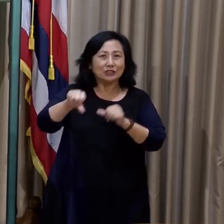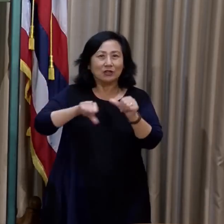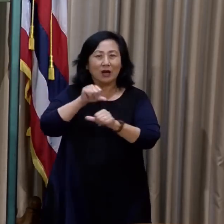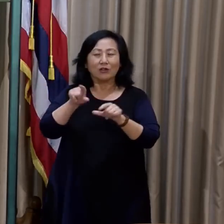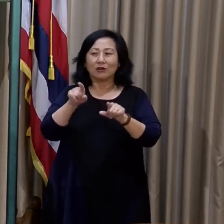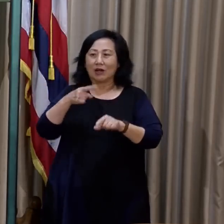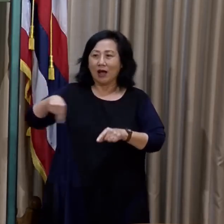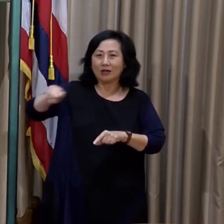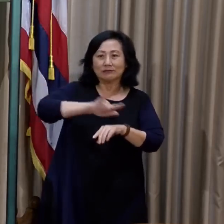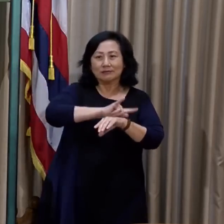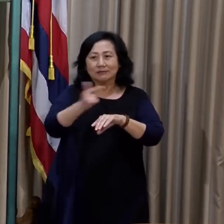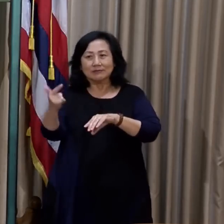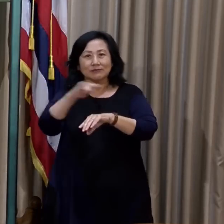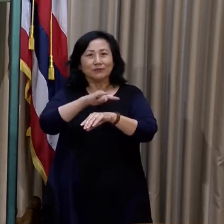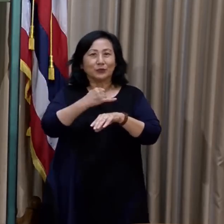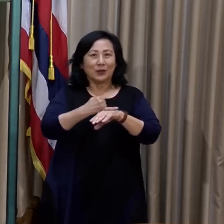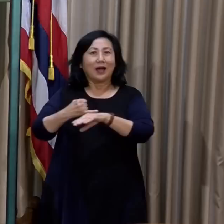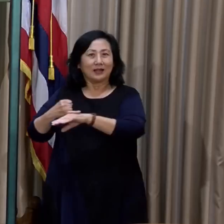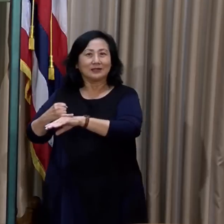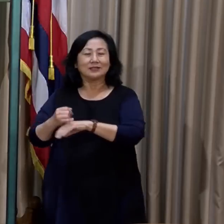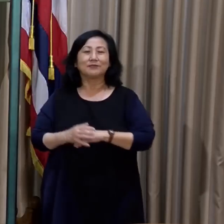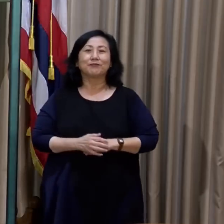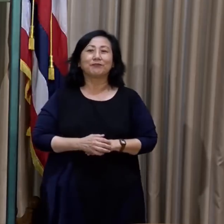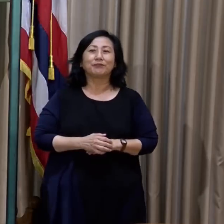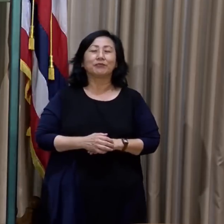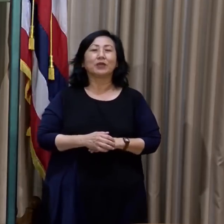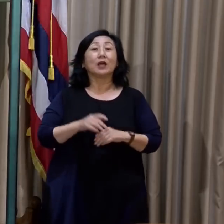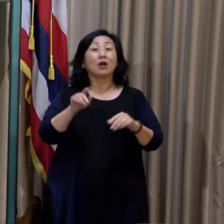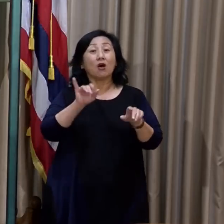AN OPPORTUNITY TO REUNITE FAMILIES.